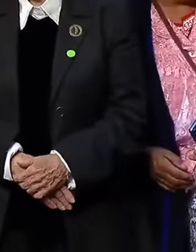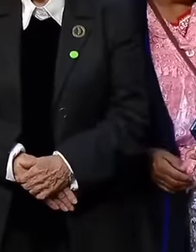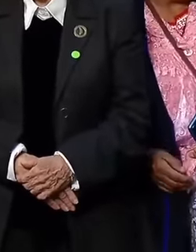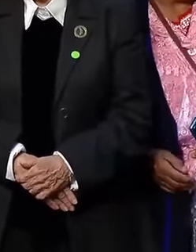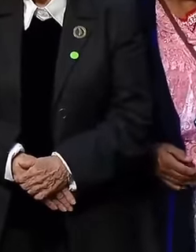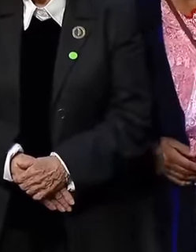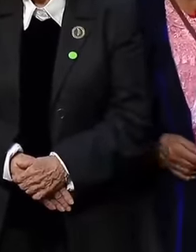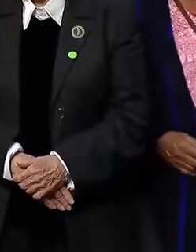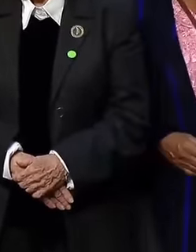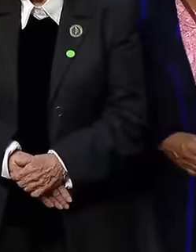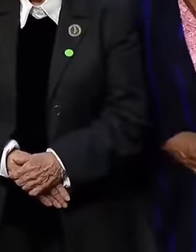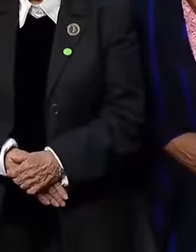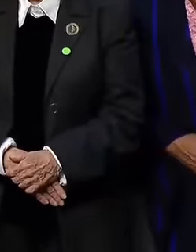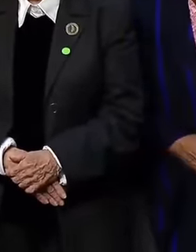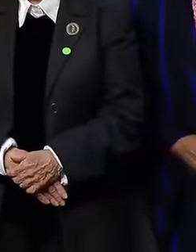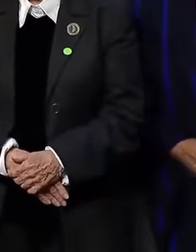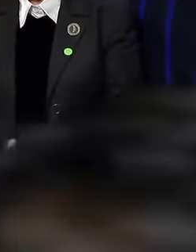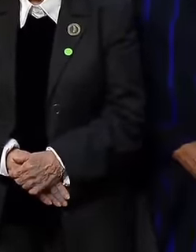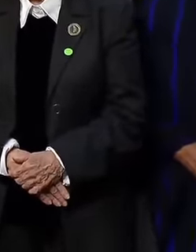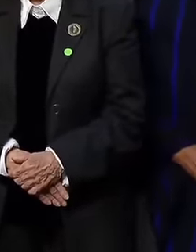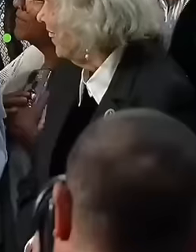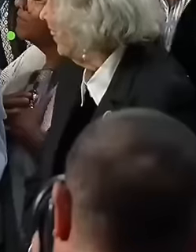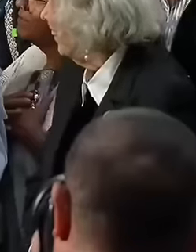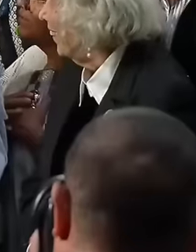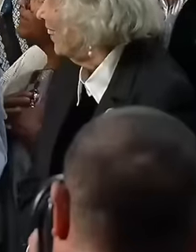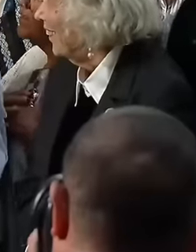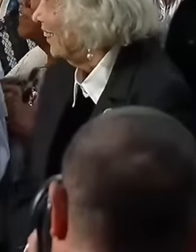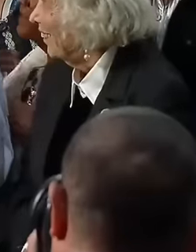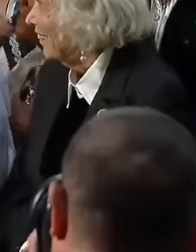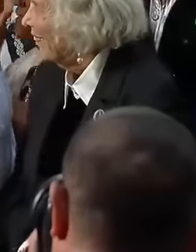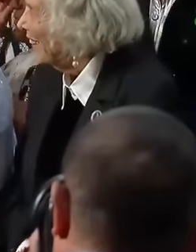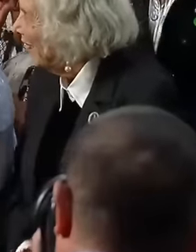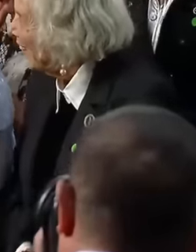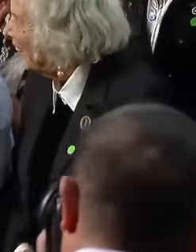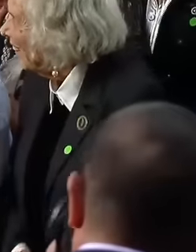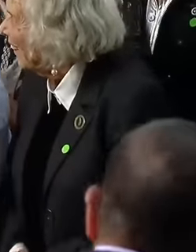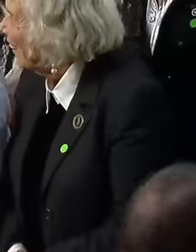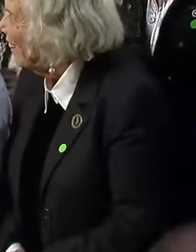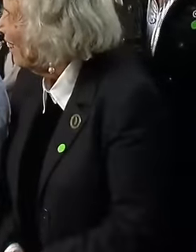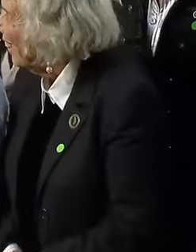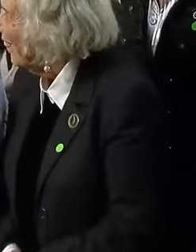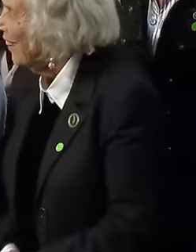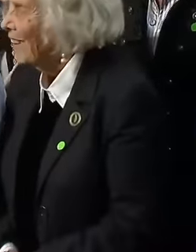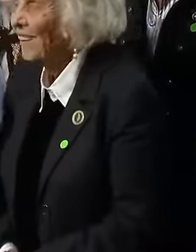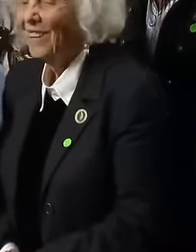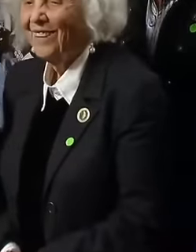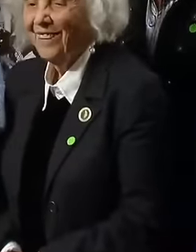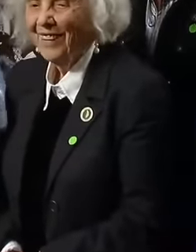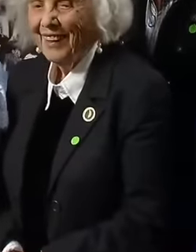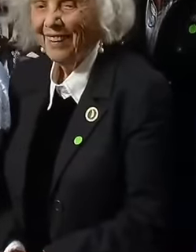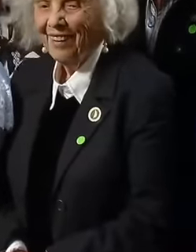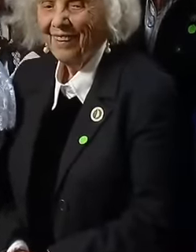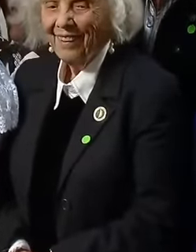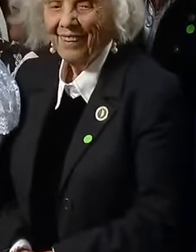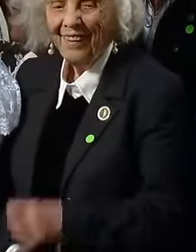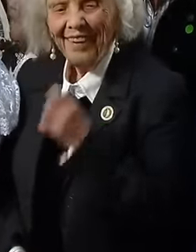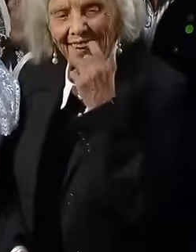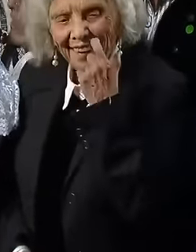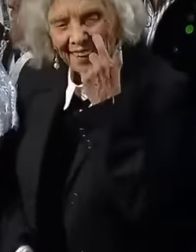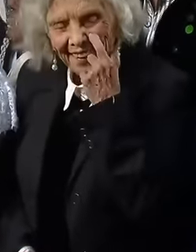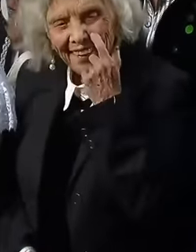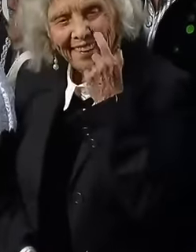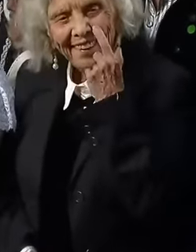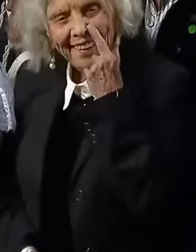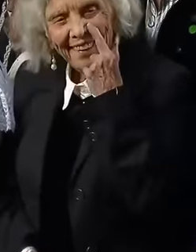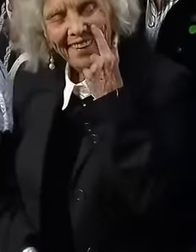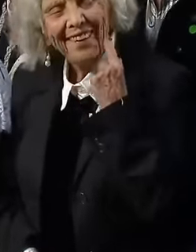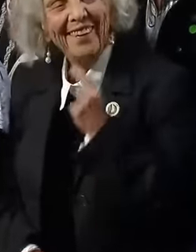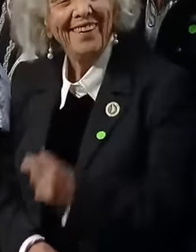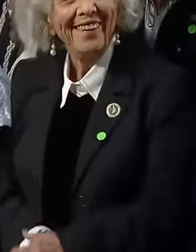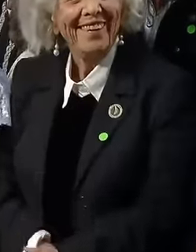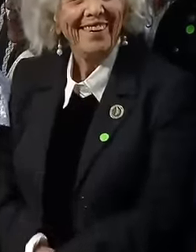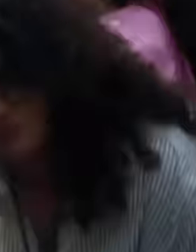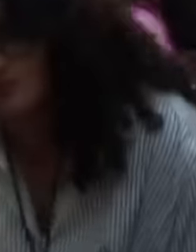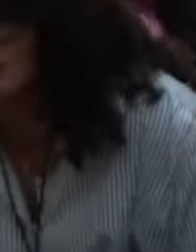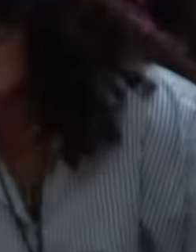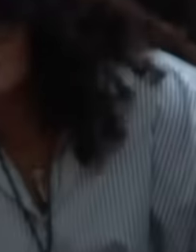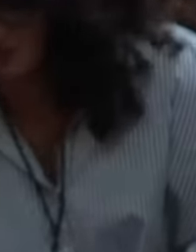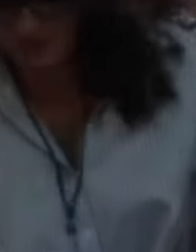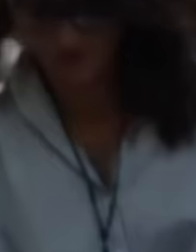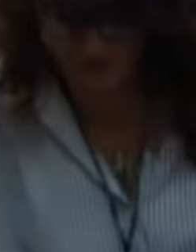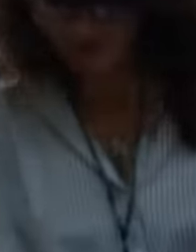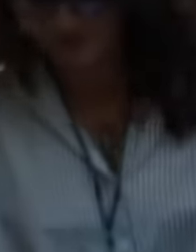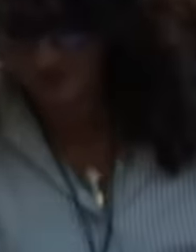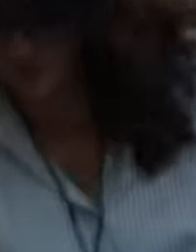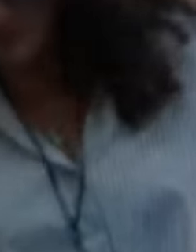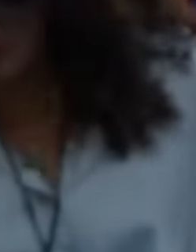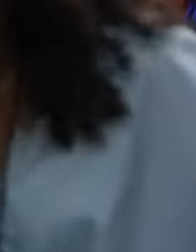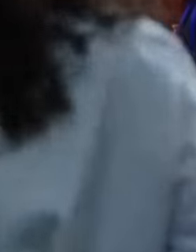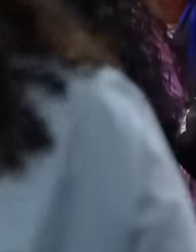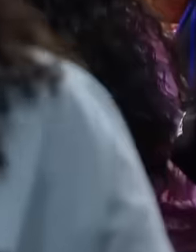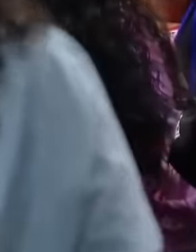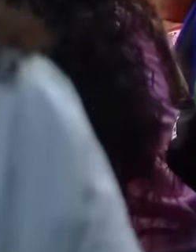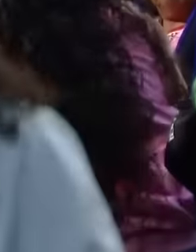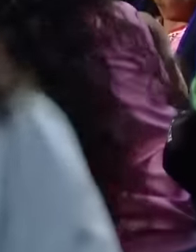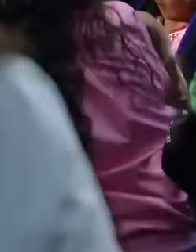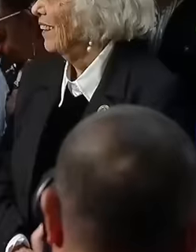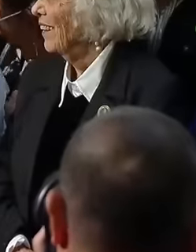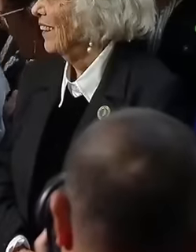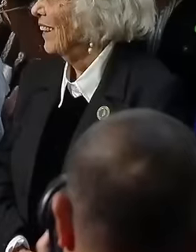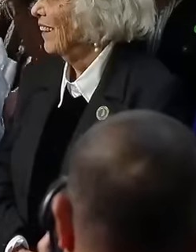no